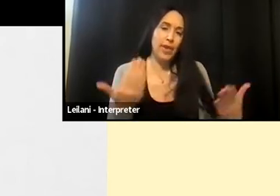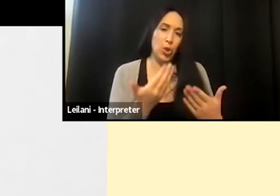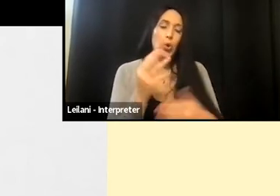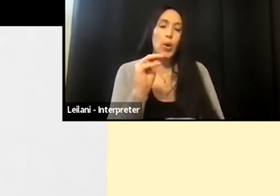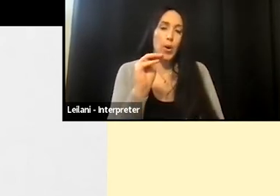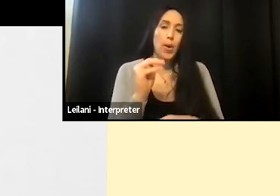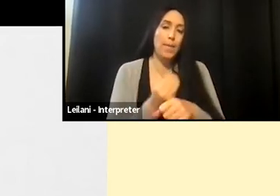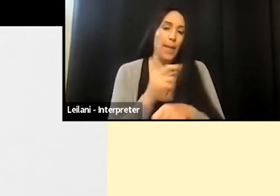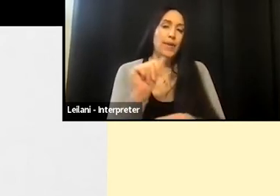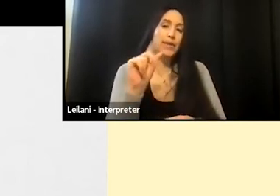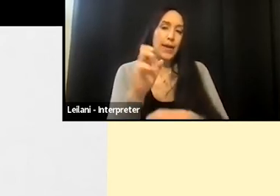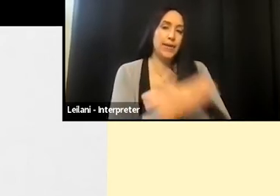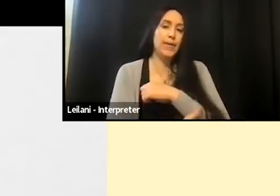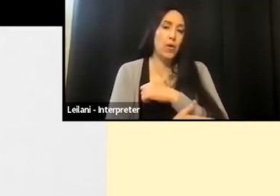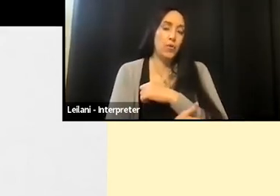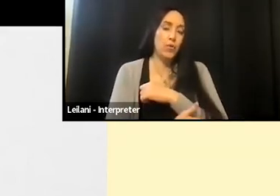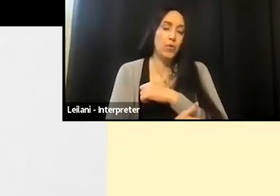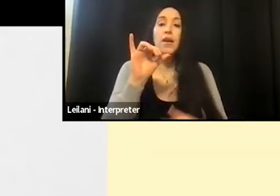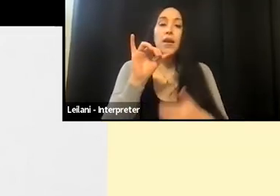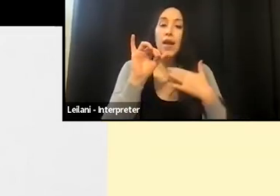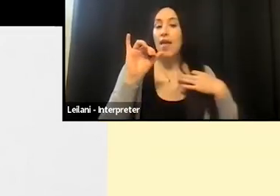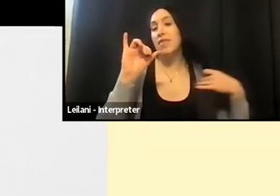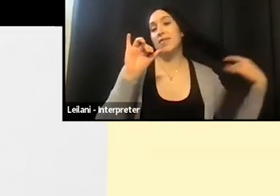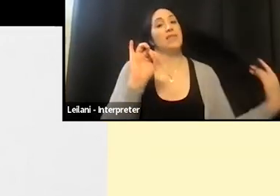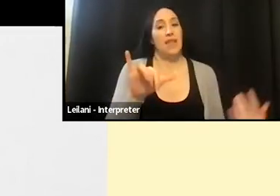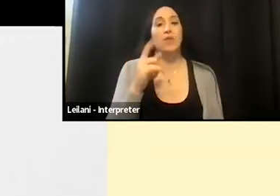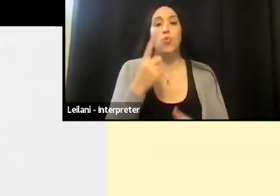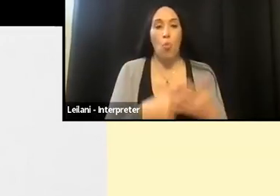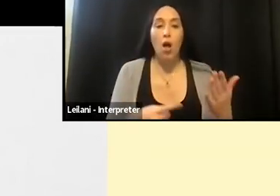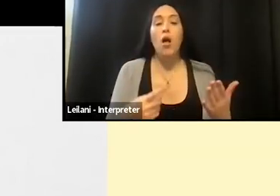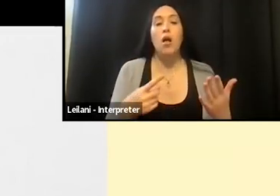to the Miami Tenant Bill of Rights campaign that we continue to fight for.